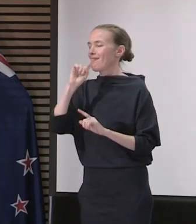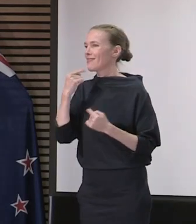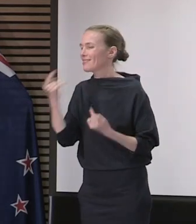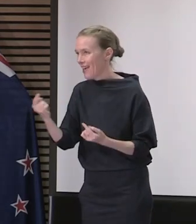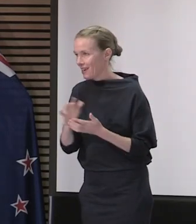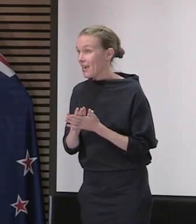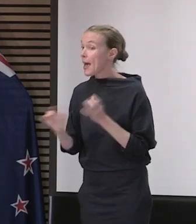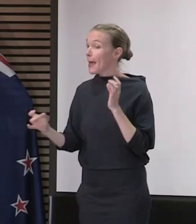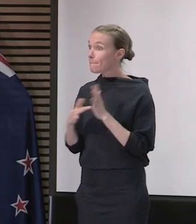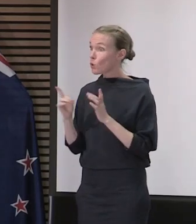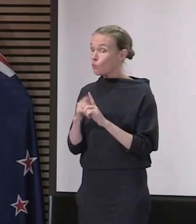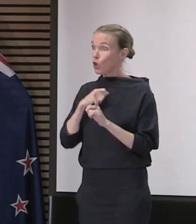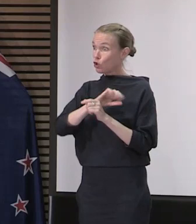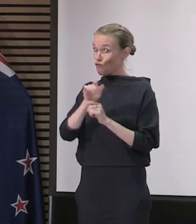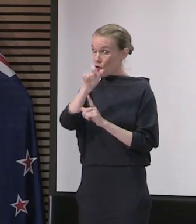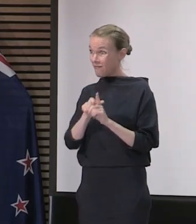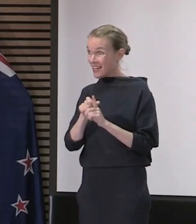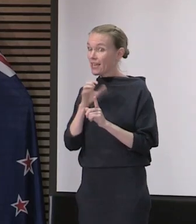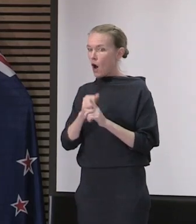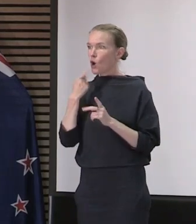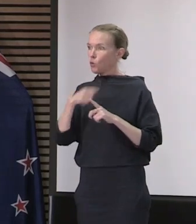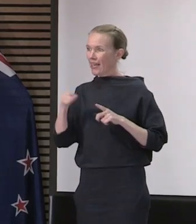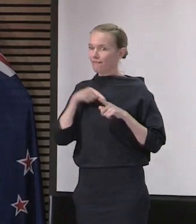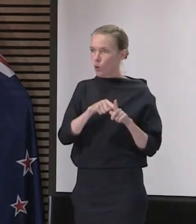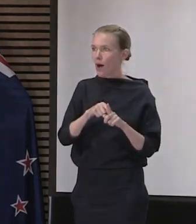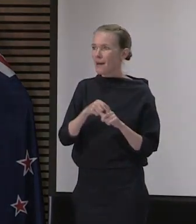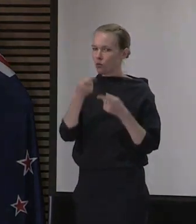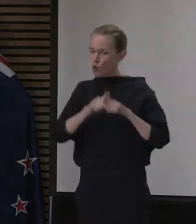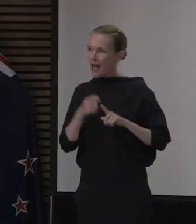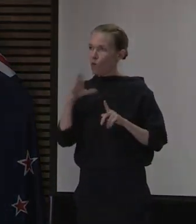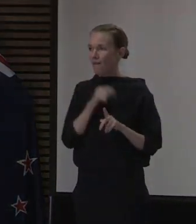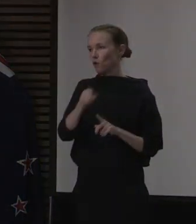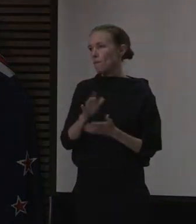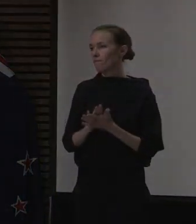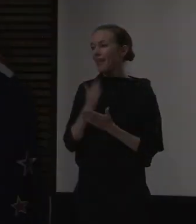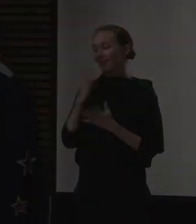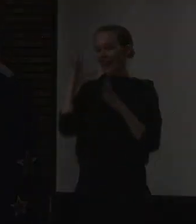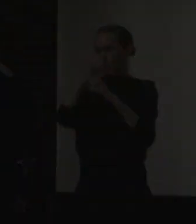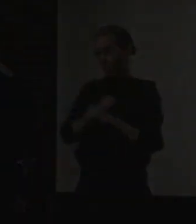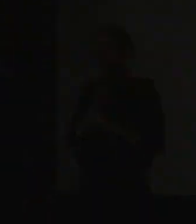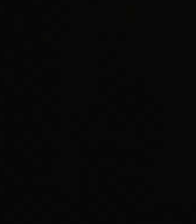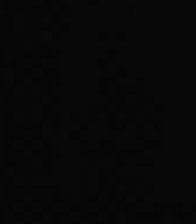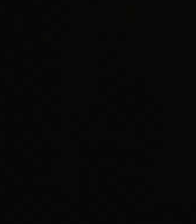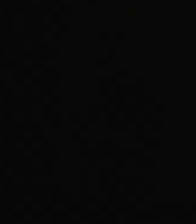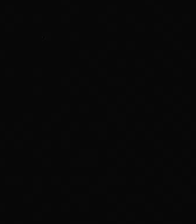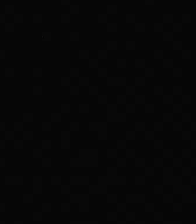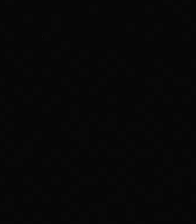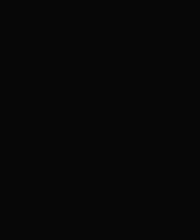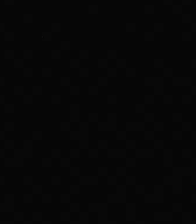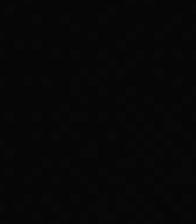and knowing where all those cases are coming from. Being able to link them to our existing cases, that is what is critical. Thank you very much.